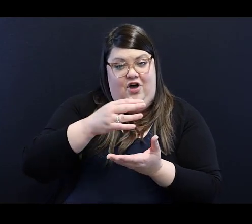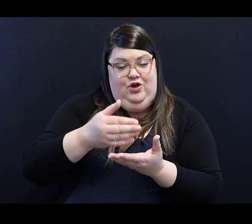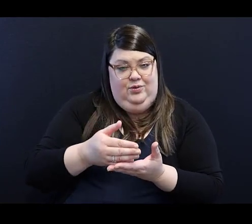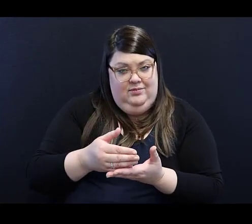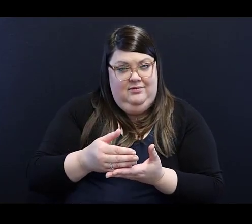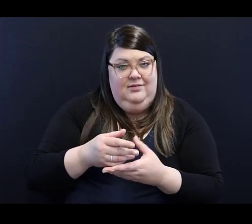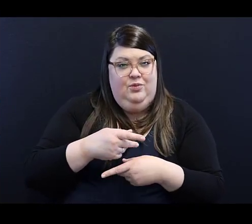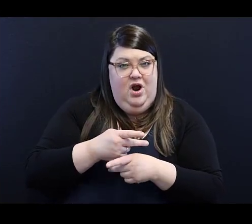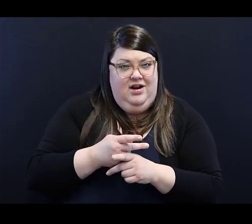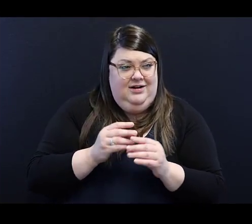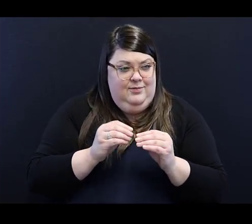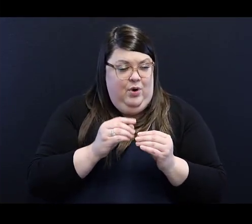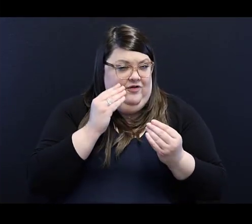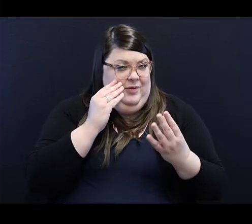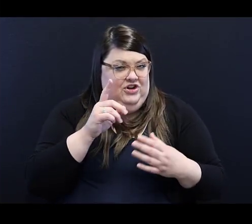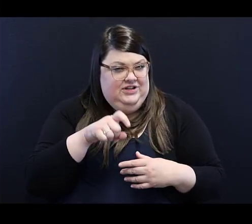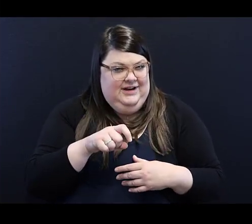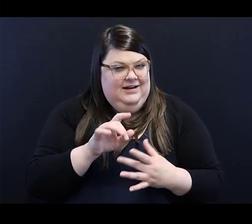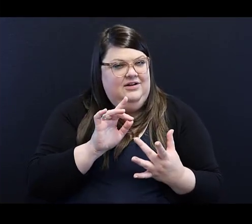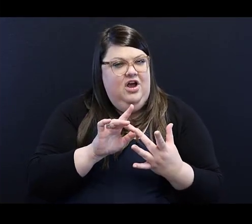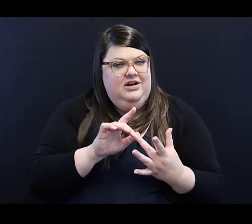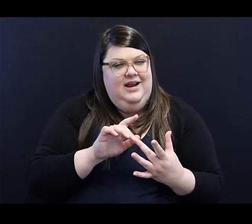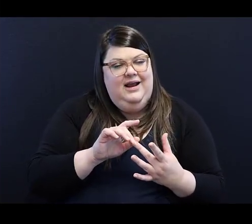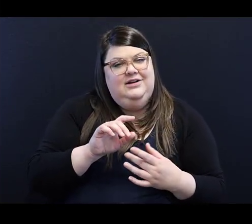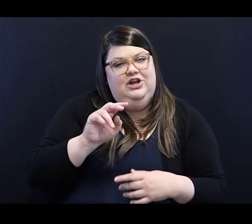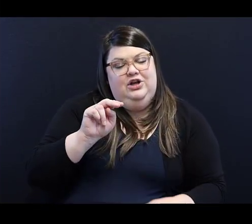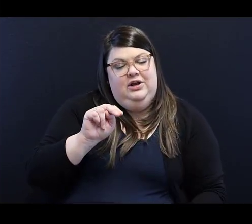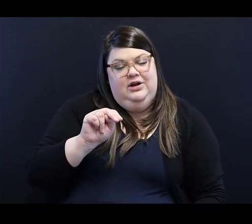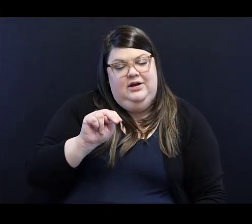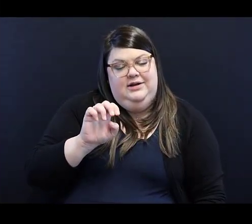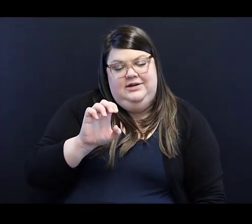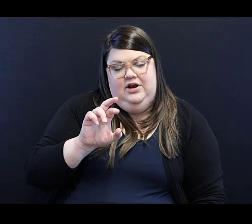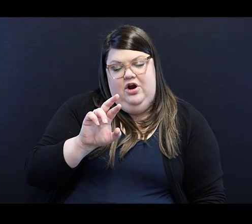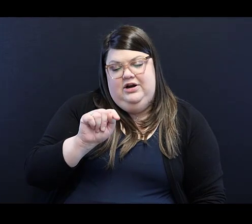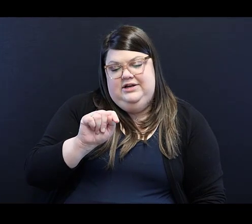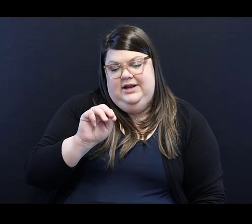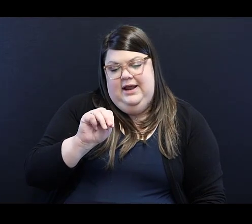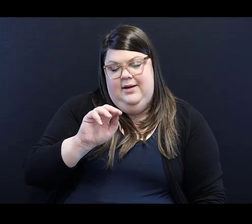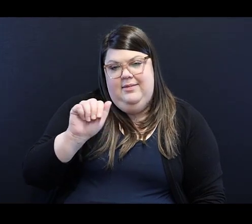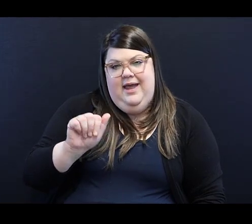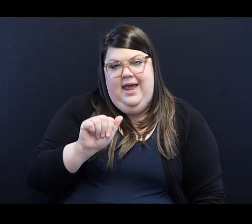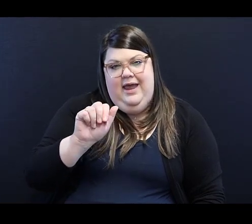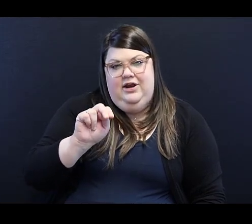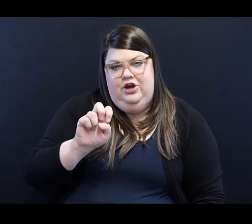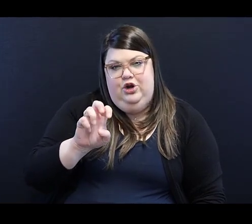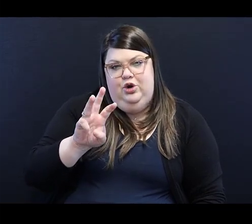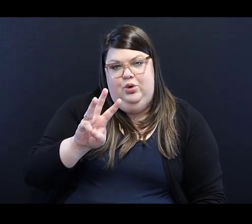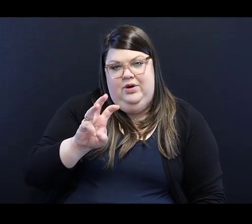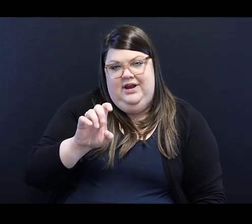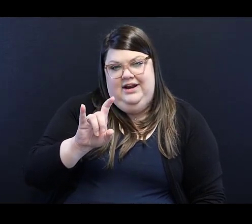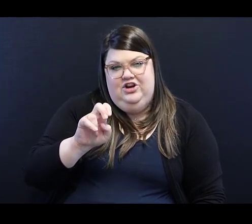guidance is needed, contact New Editions at ncrtm@neweditions.net for assistance.